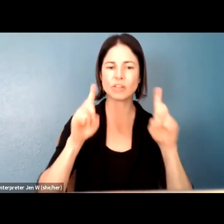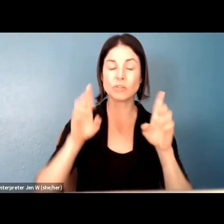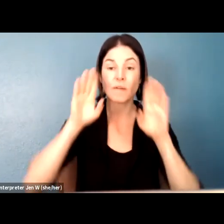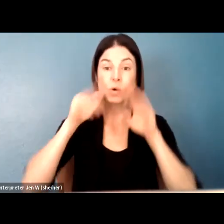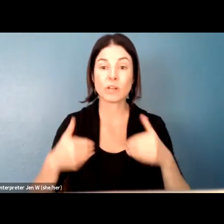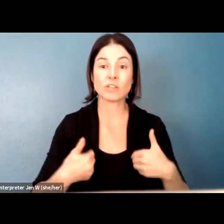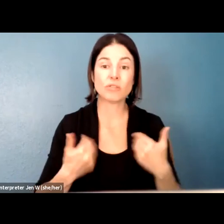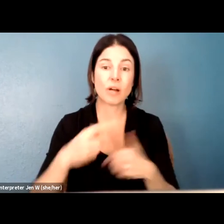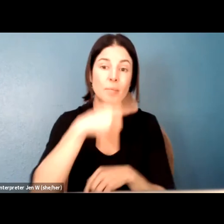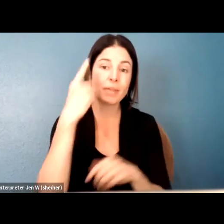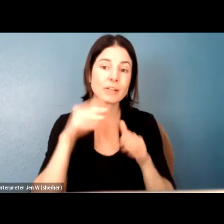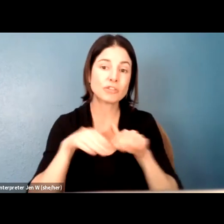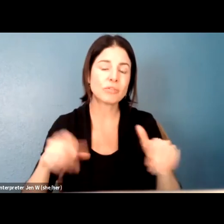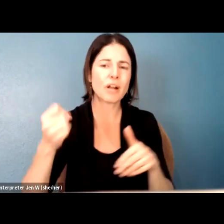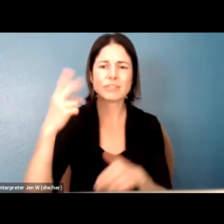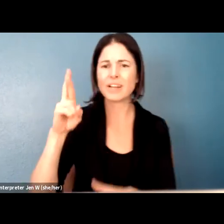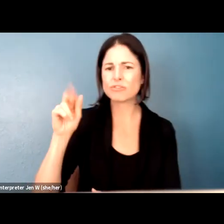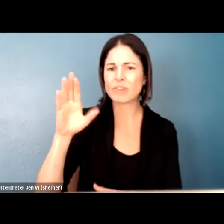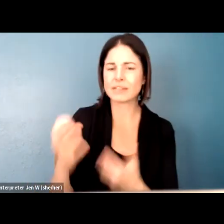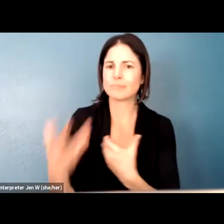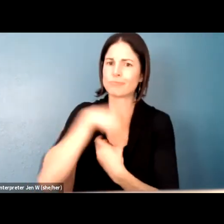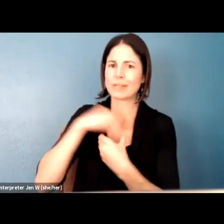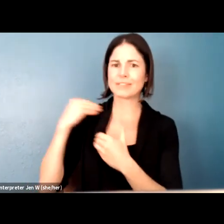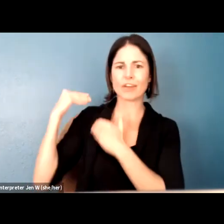understand race and embrace their heritage through several